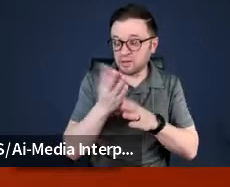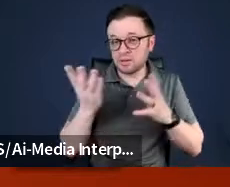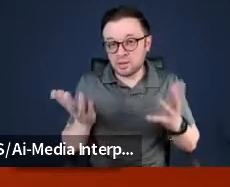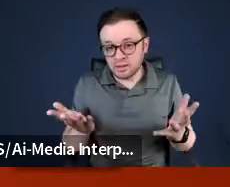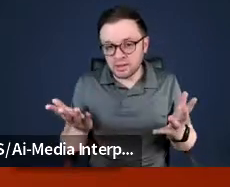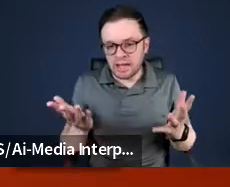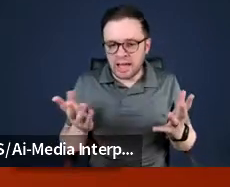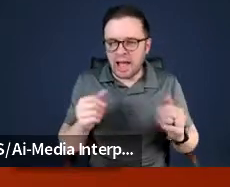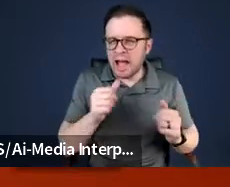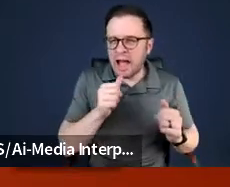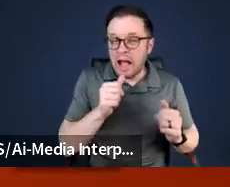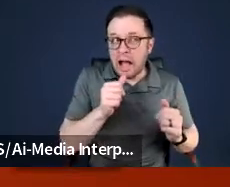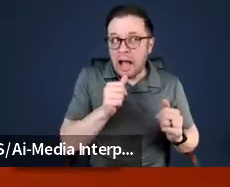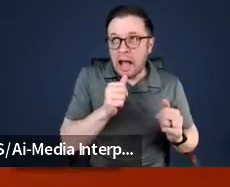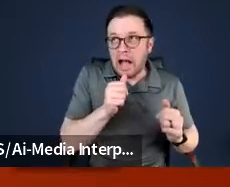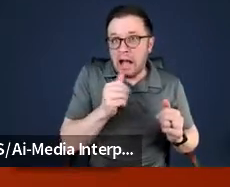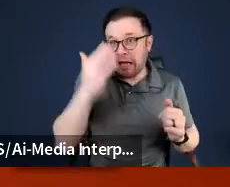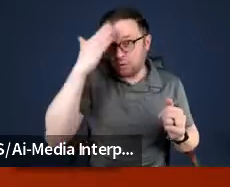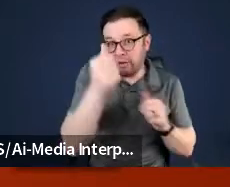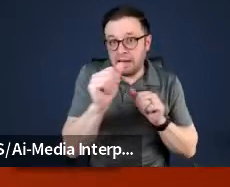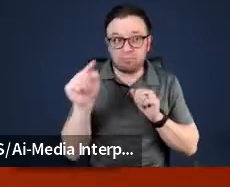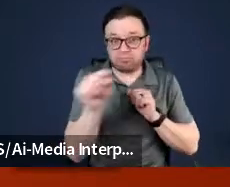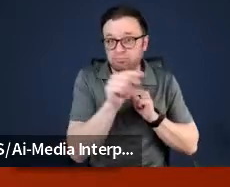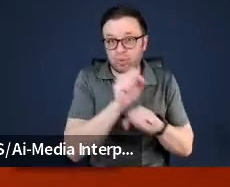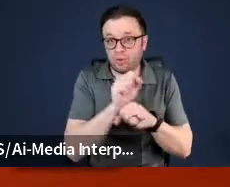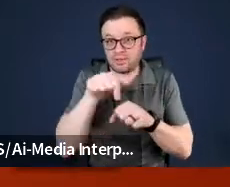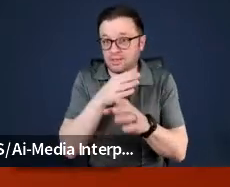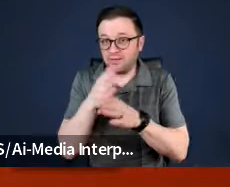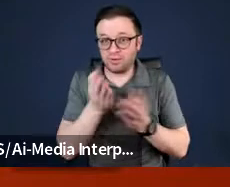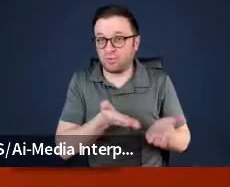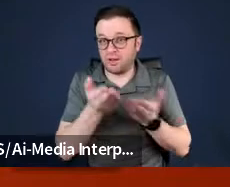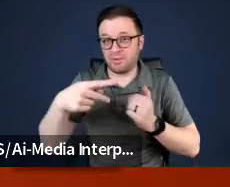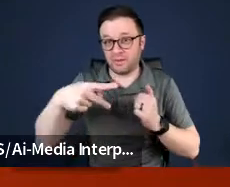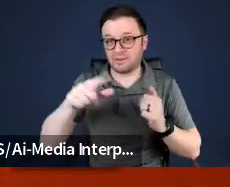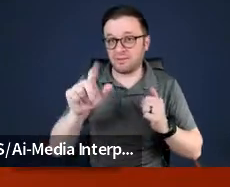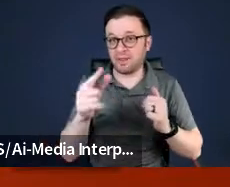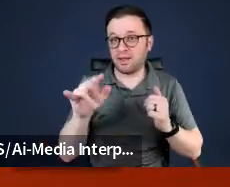we both work and an accessibility field, I don't really know anybody who works in this field